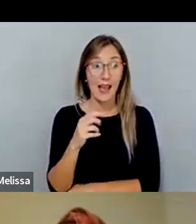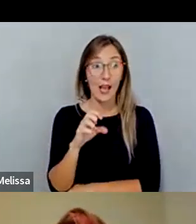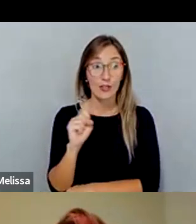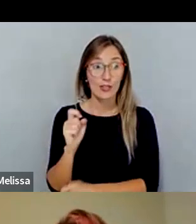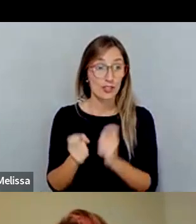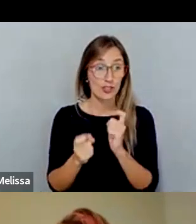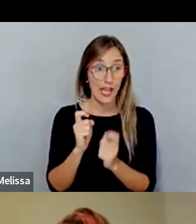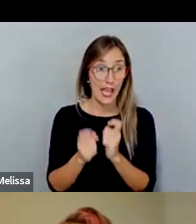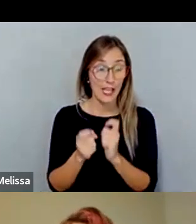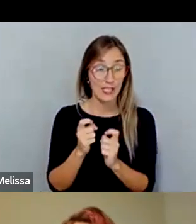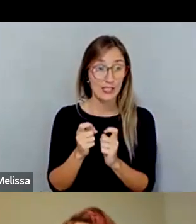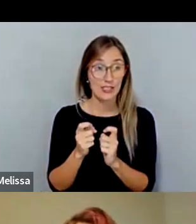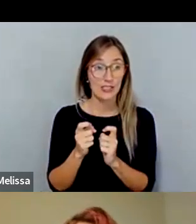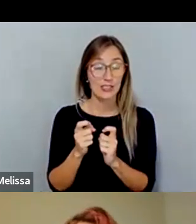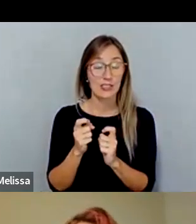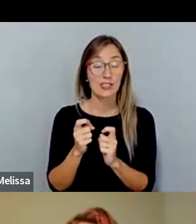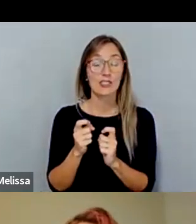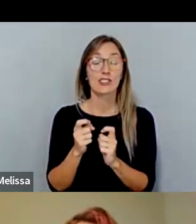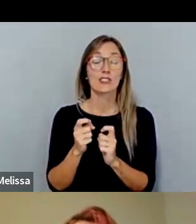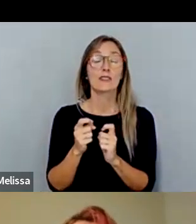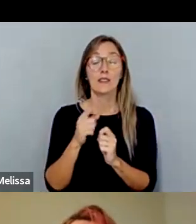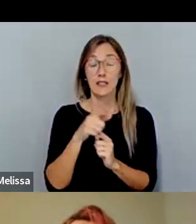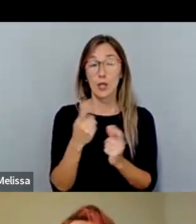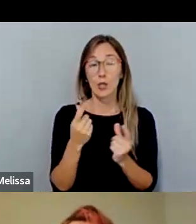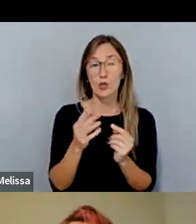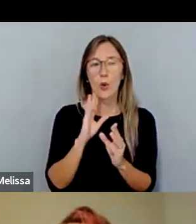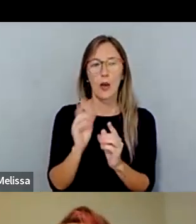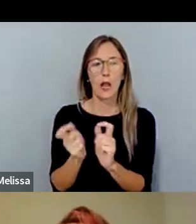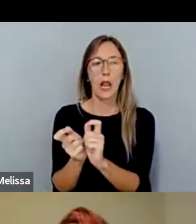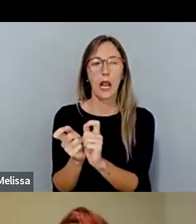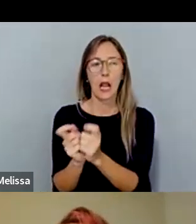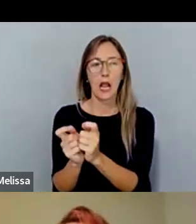looking at SSI and Social Security/disability coming along after, every